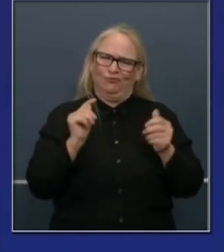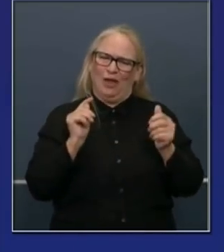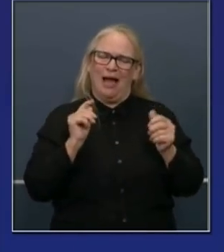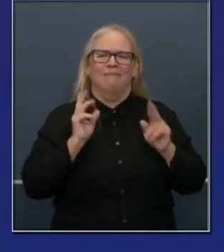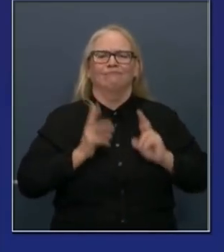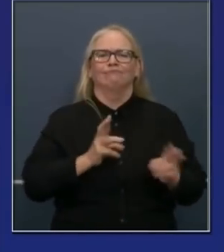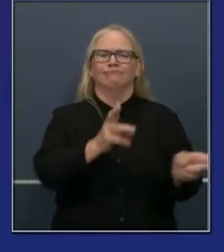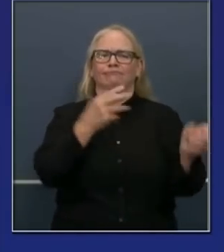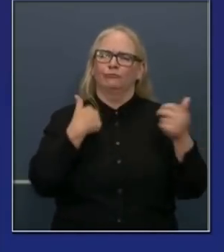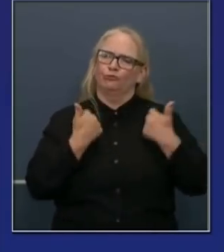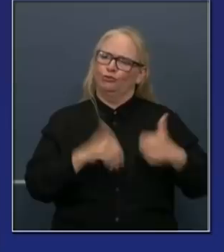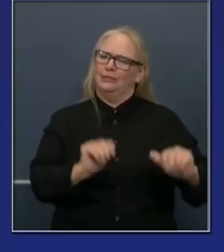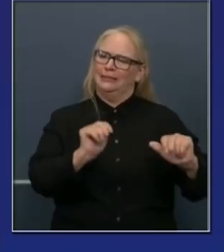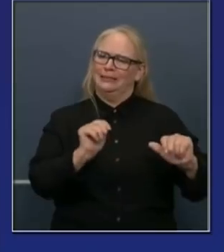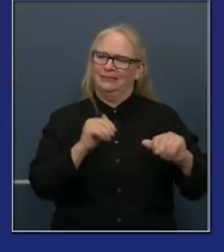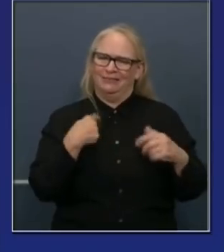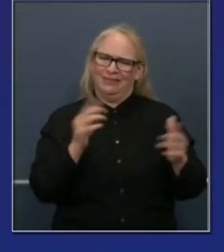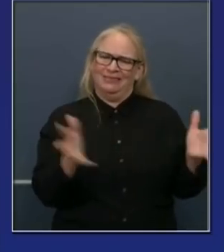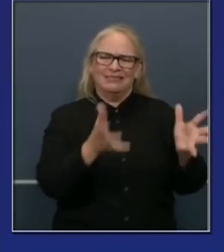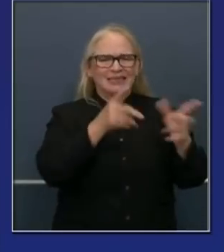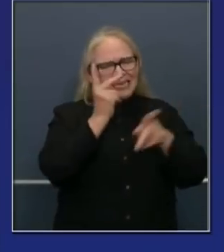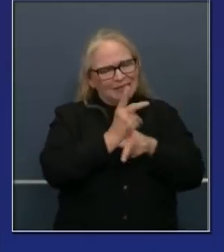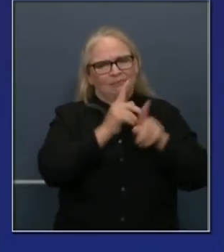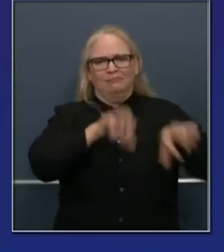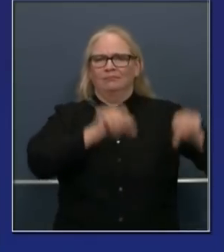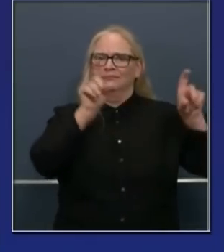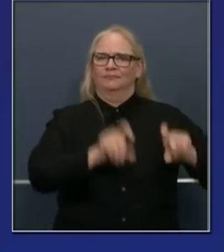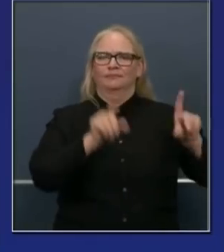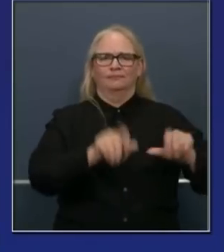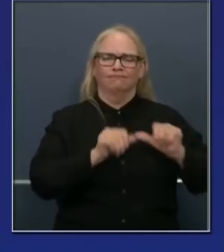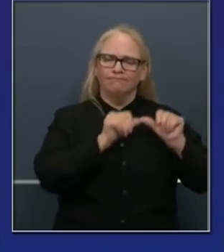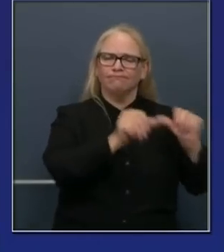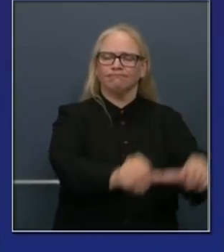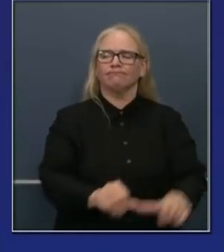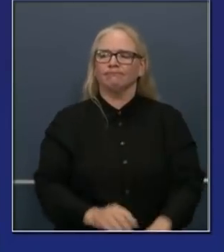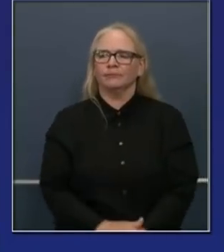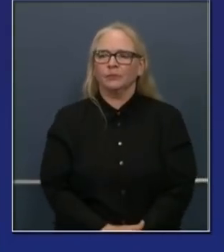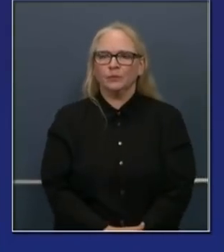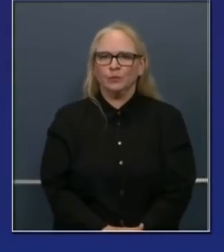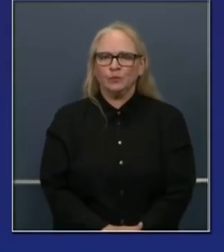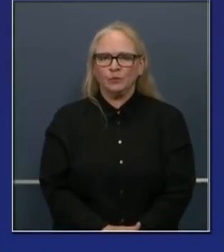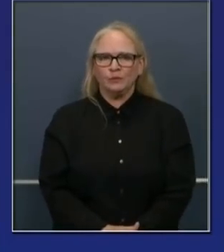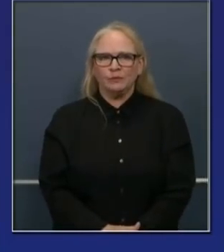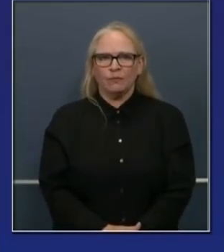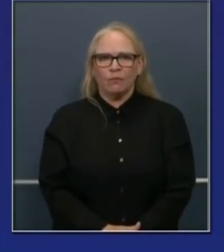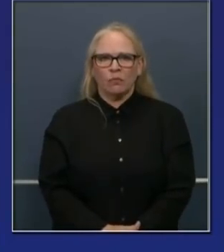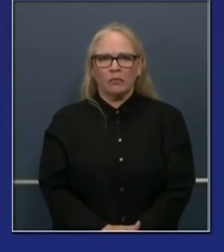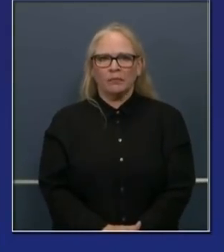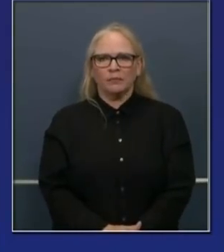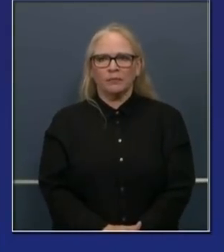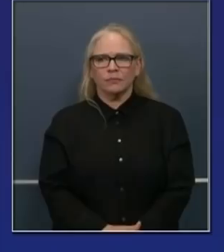STATE ARE MORE THAN CAPABLE OF FIGURING OUT HOW WE CAN NAVIGATE SOME SUPPLY CHAIN SHORTAGES AND SOME OTHER